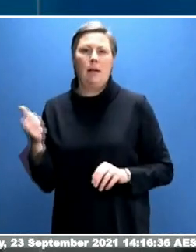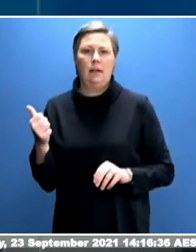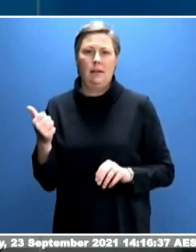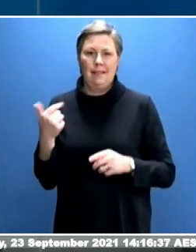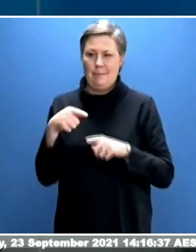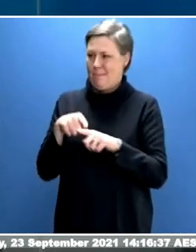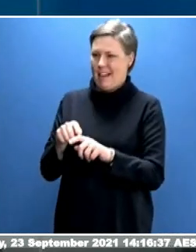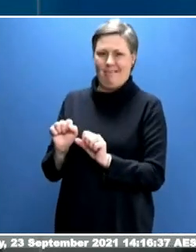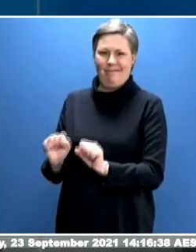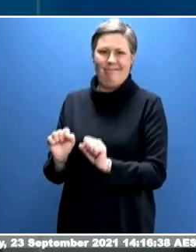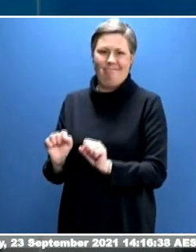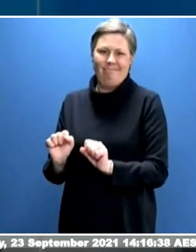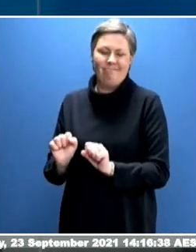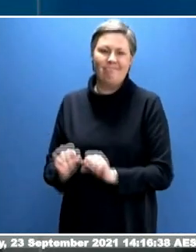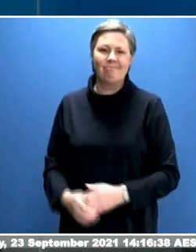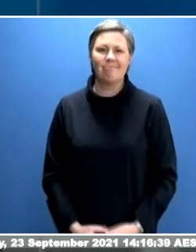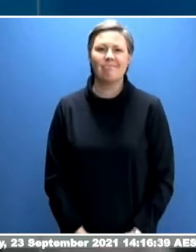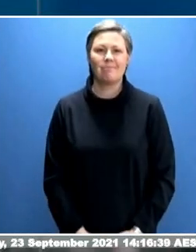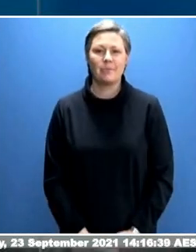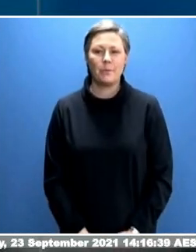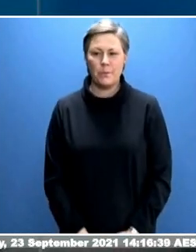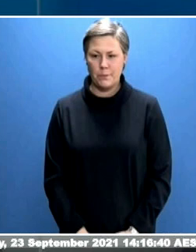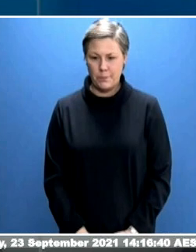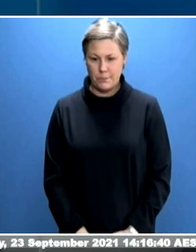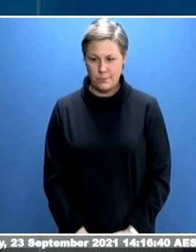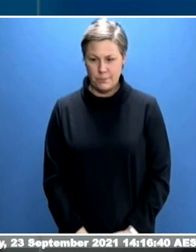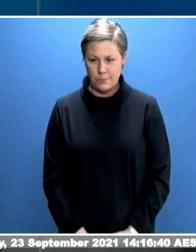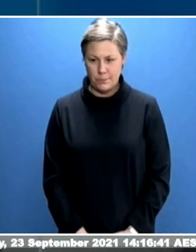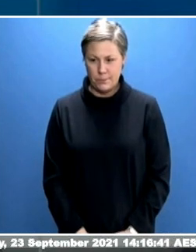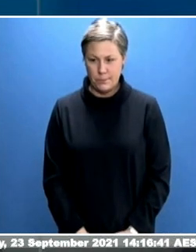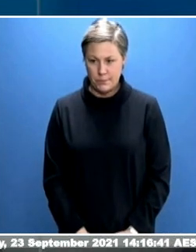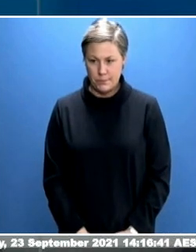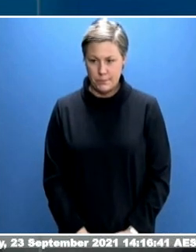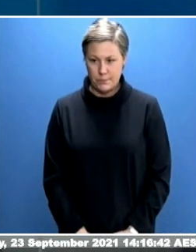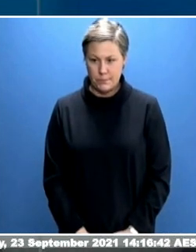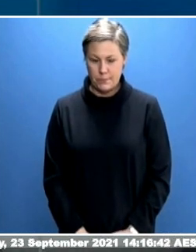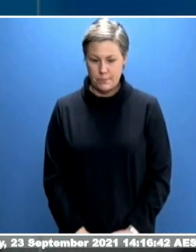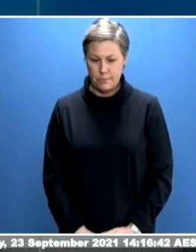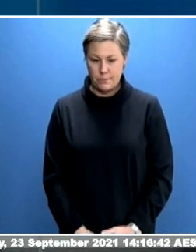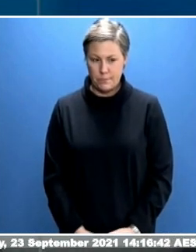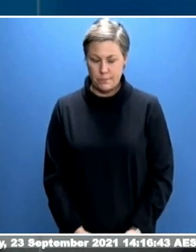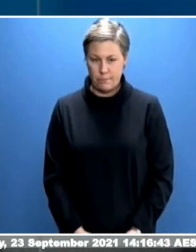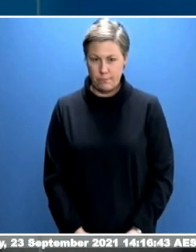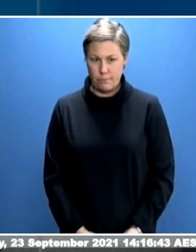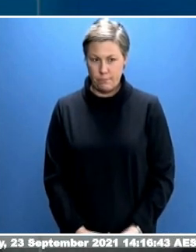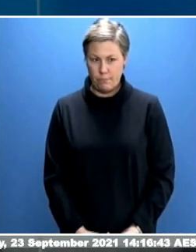circumstances of the young person. Just so we're not at cross-purposes there, I mean during